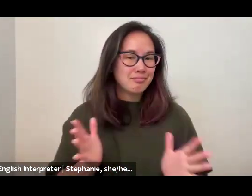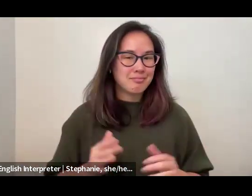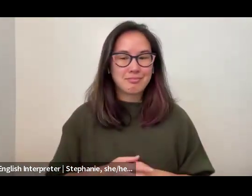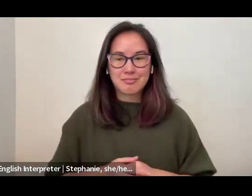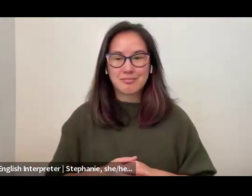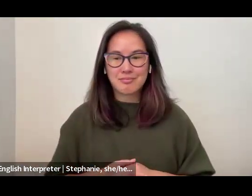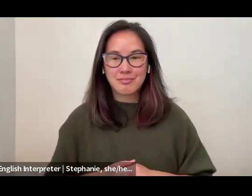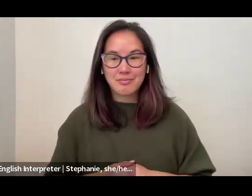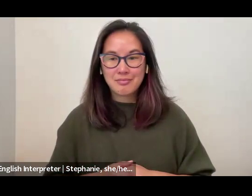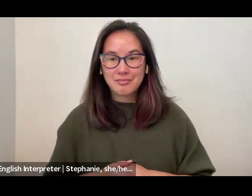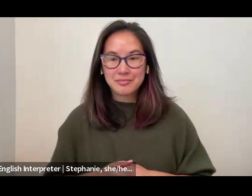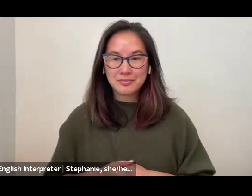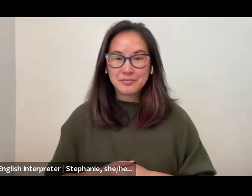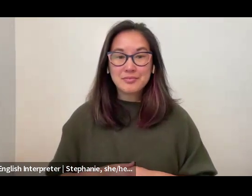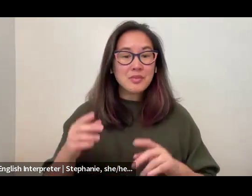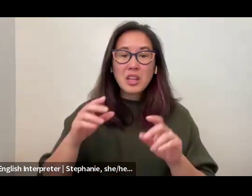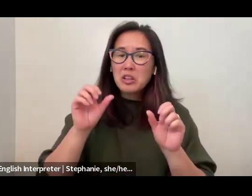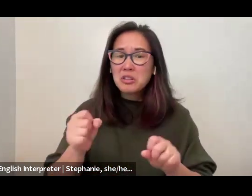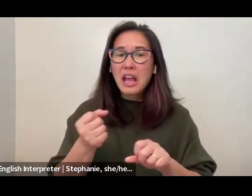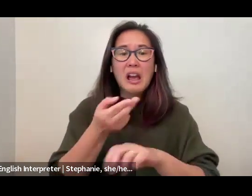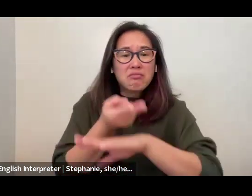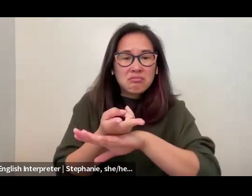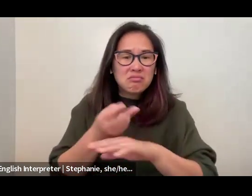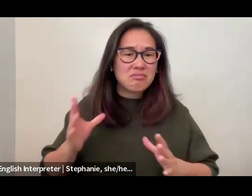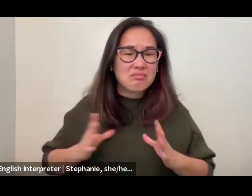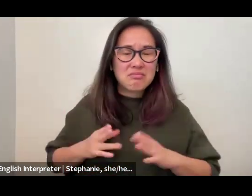But you can also be laying on your back or reclined. And that's the same.